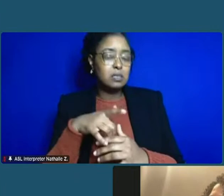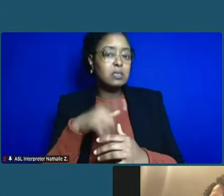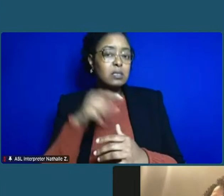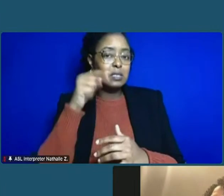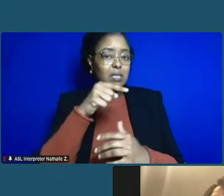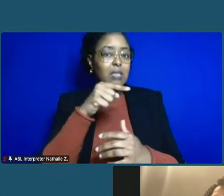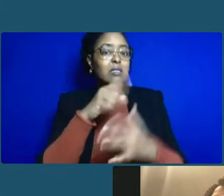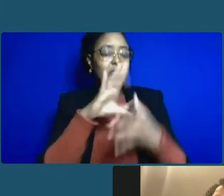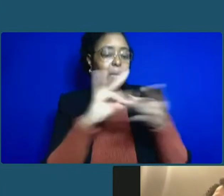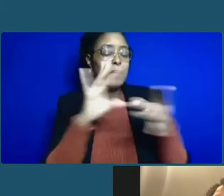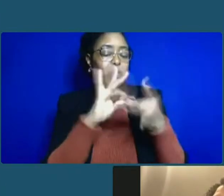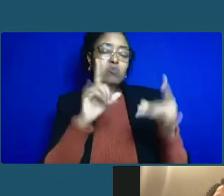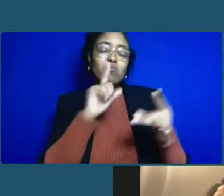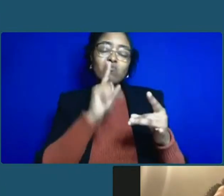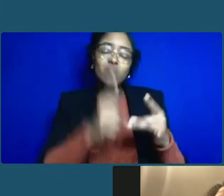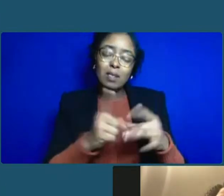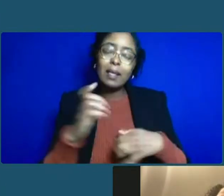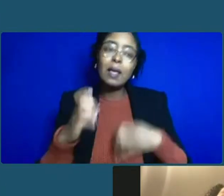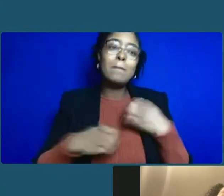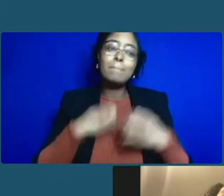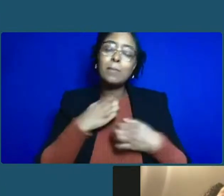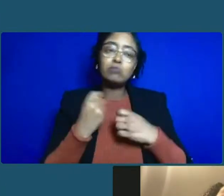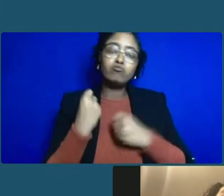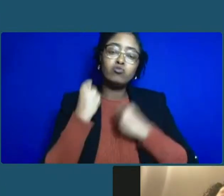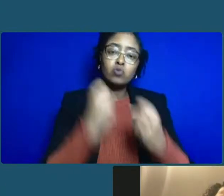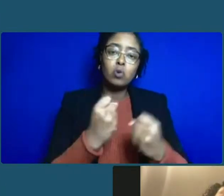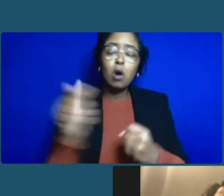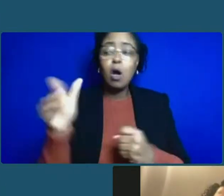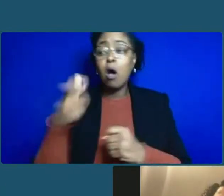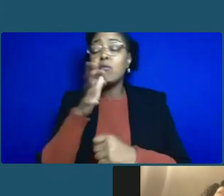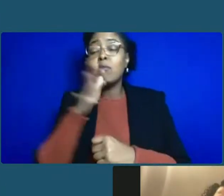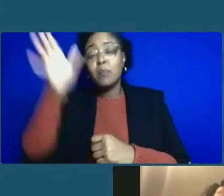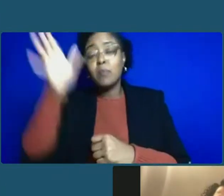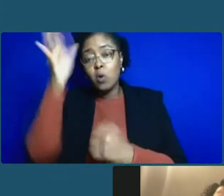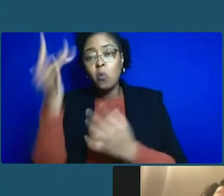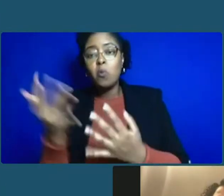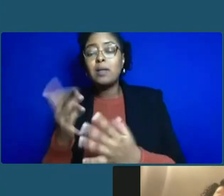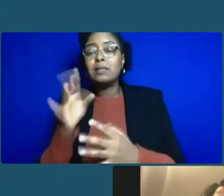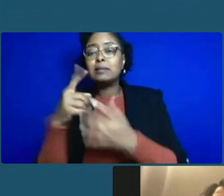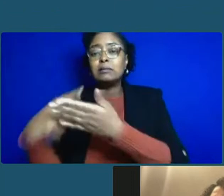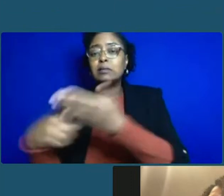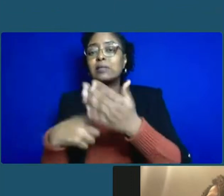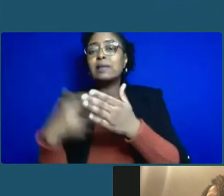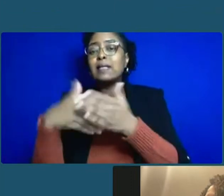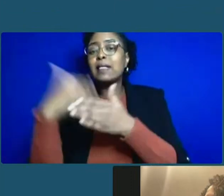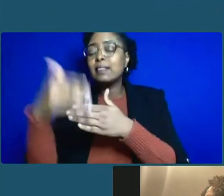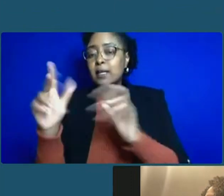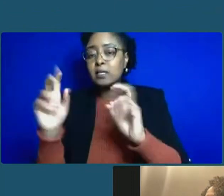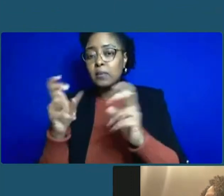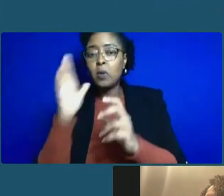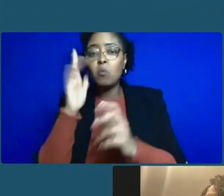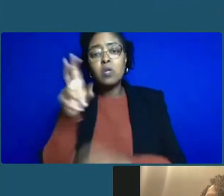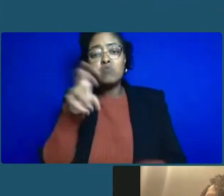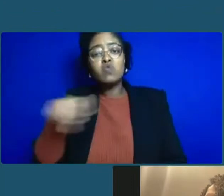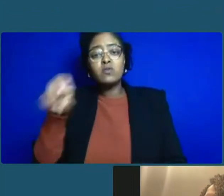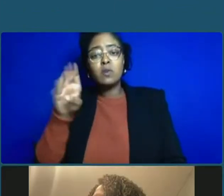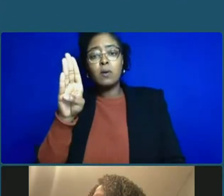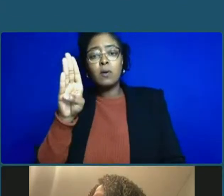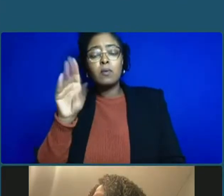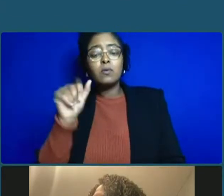testimonies are very emotionally charged. The other parents have been waiting to also talk about